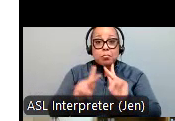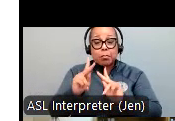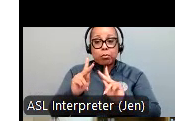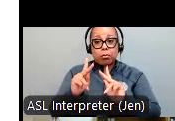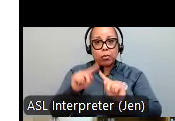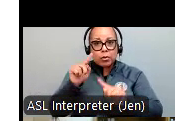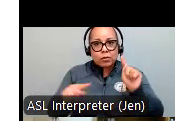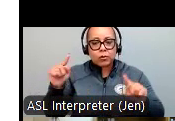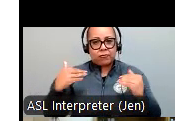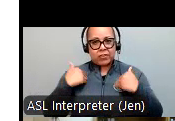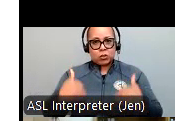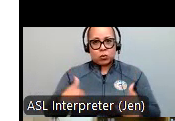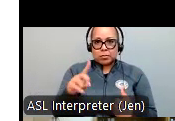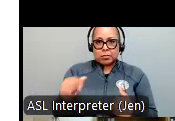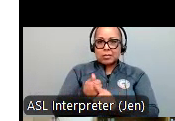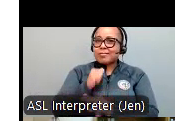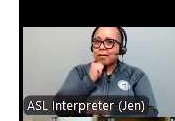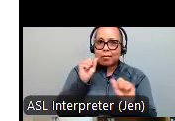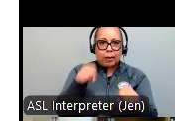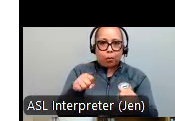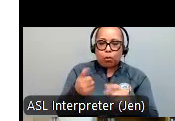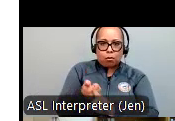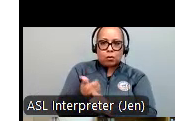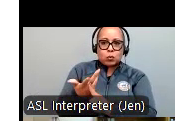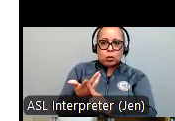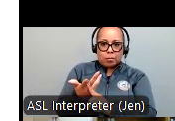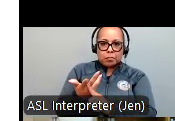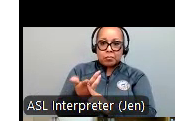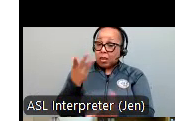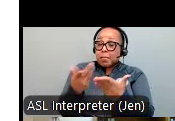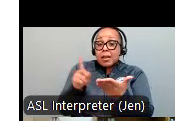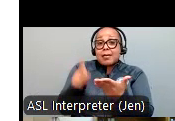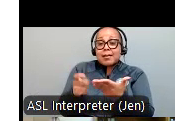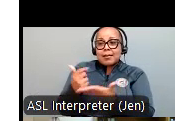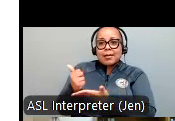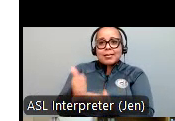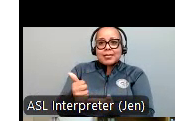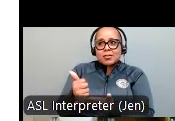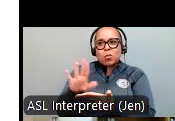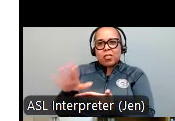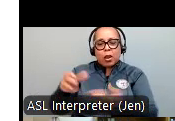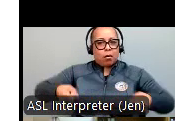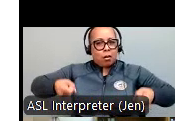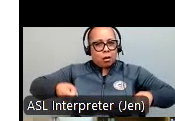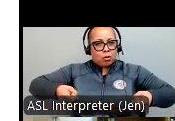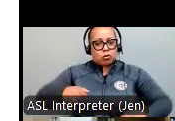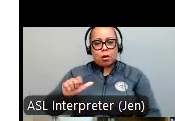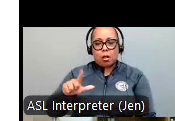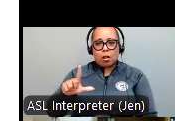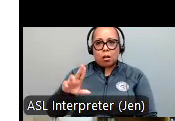physical disabilities are not able to--they may need assistance with their luggage. I will say,